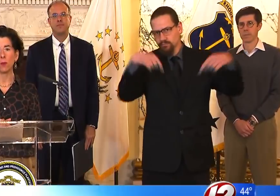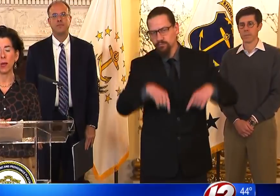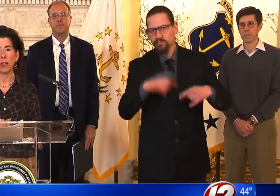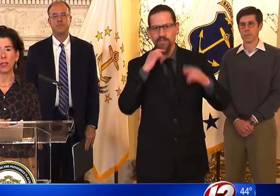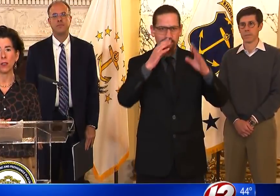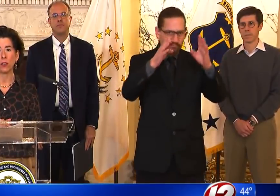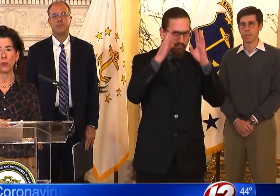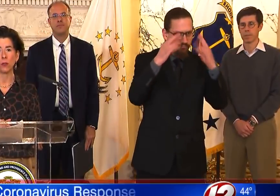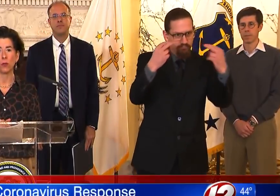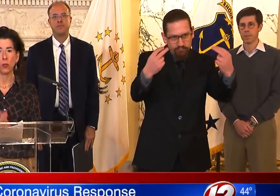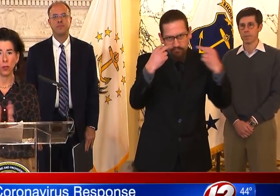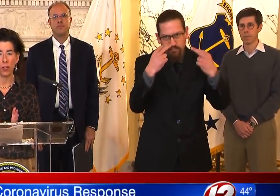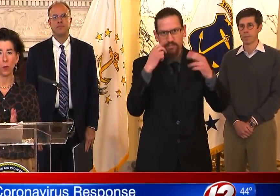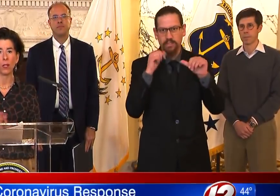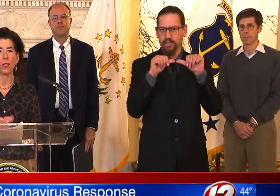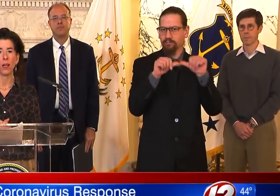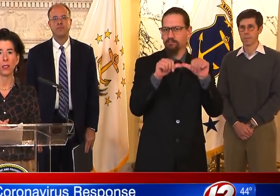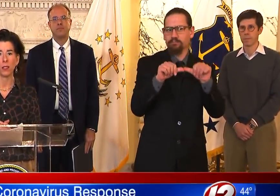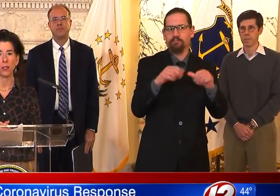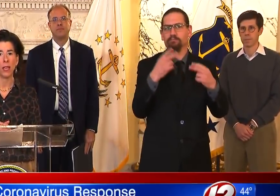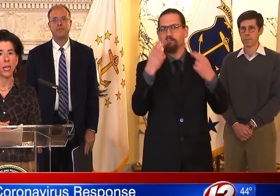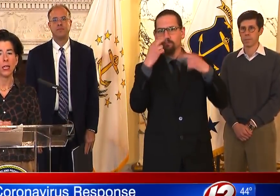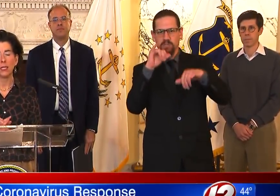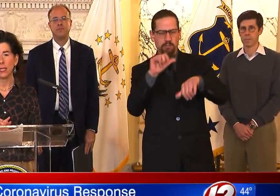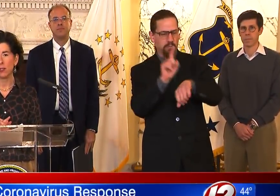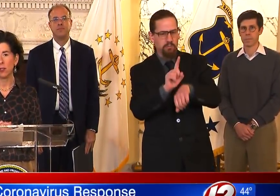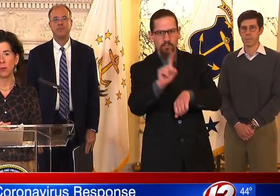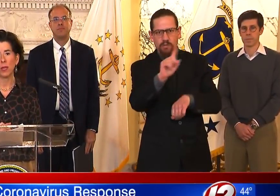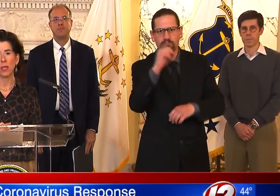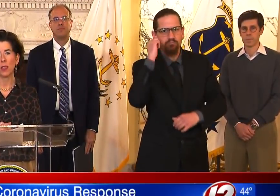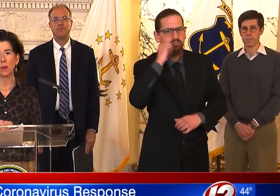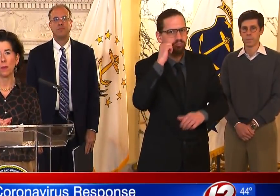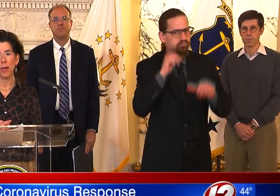US FOR DAILY UPDATE.